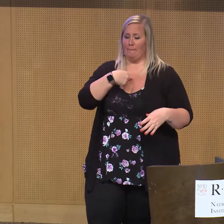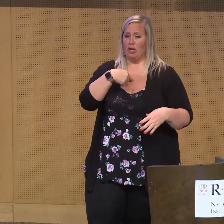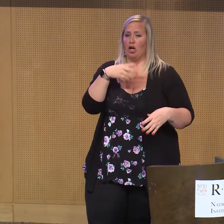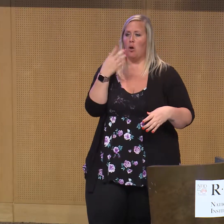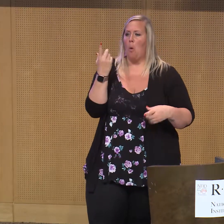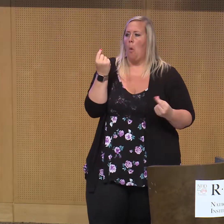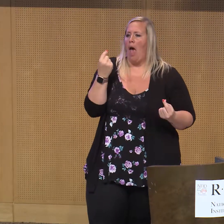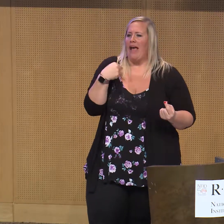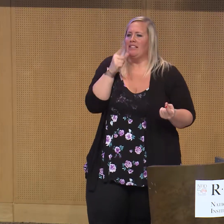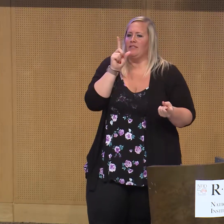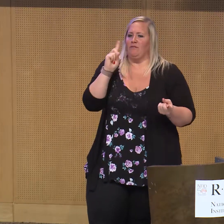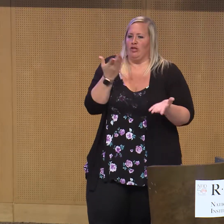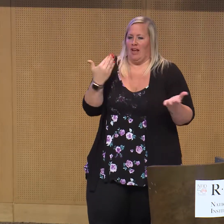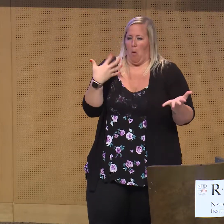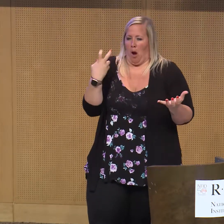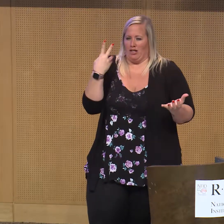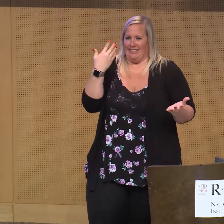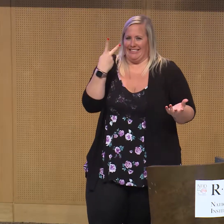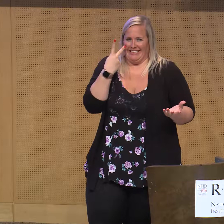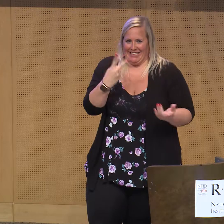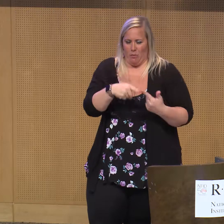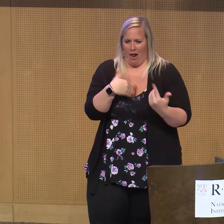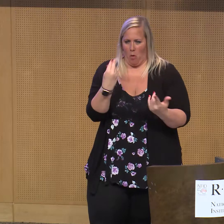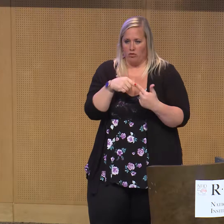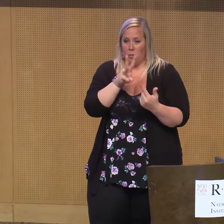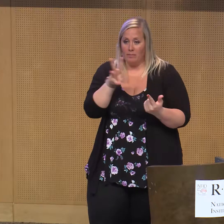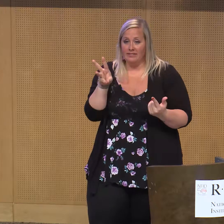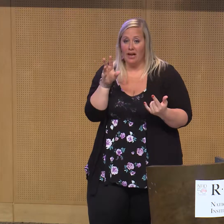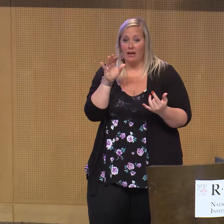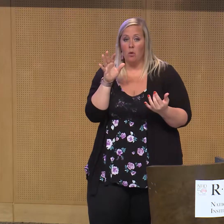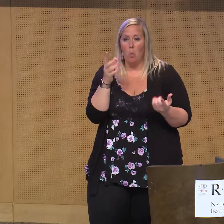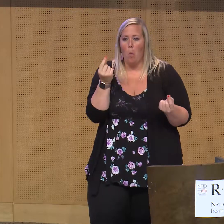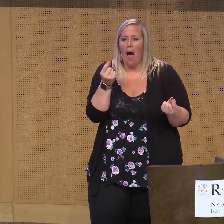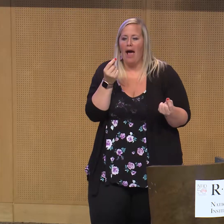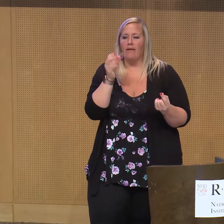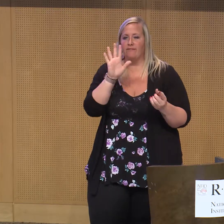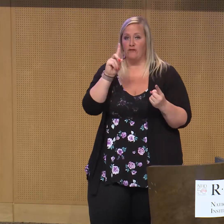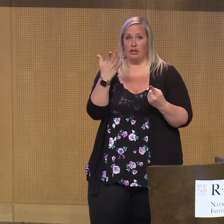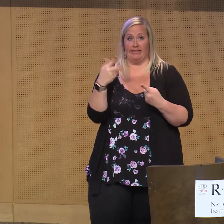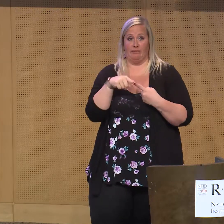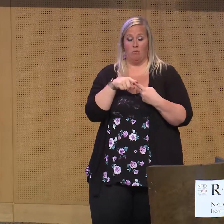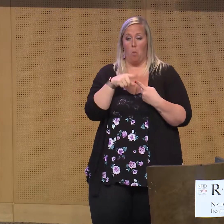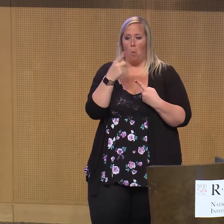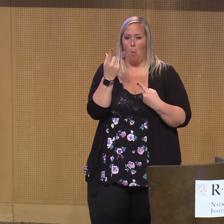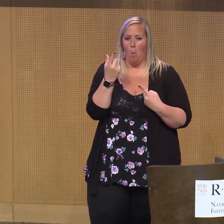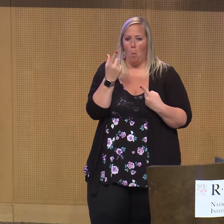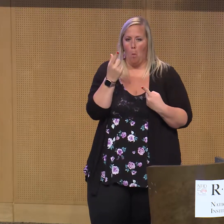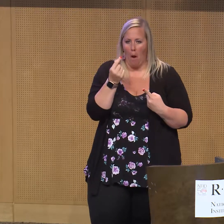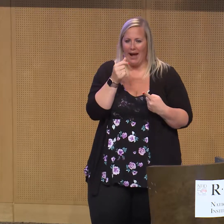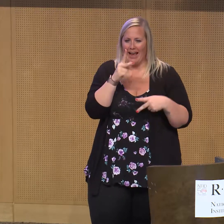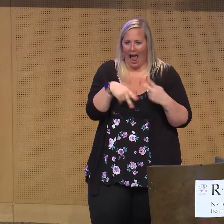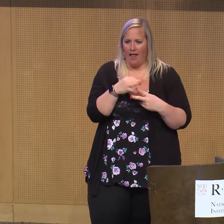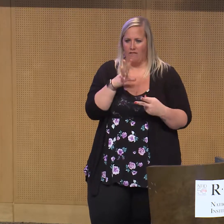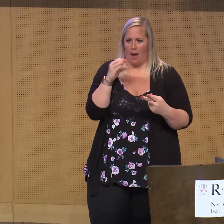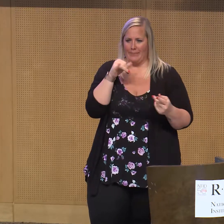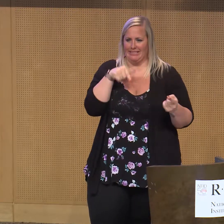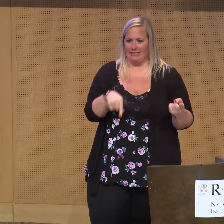is think of myself in the customer's shoes. So what's the first thing I want to see as a customer when I look at the website?